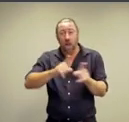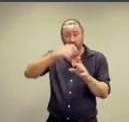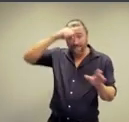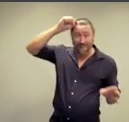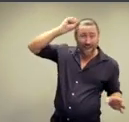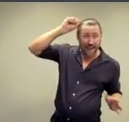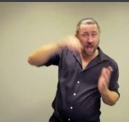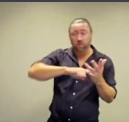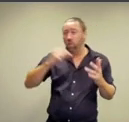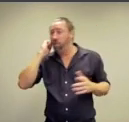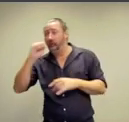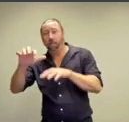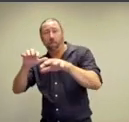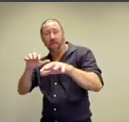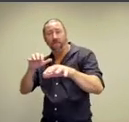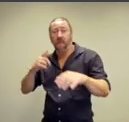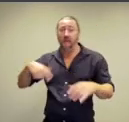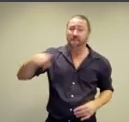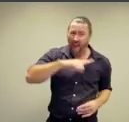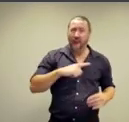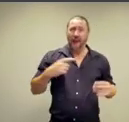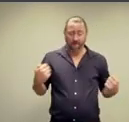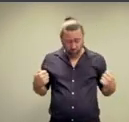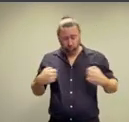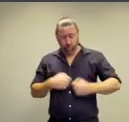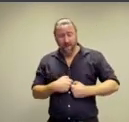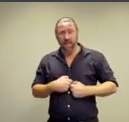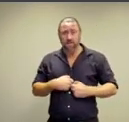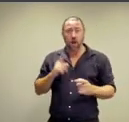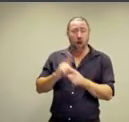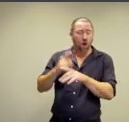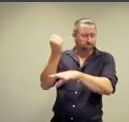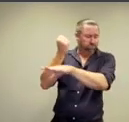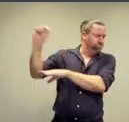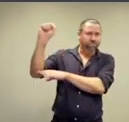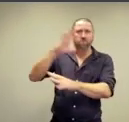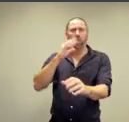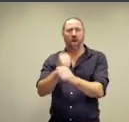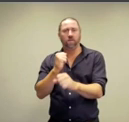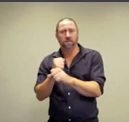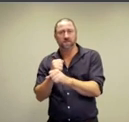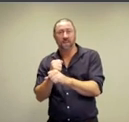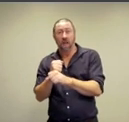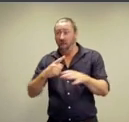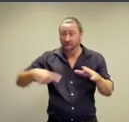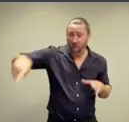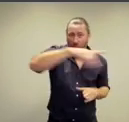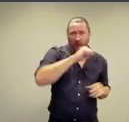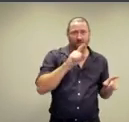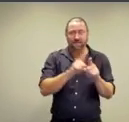from skinheads through to Black Panthers, the adoption of the black leather jacket in a way